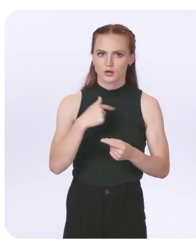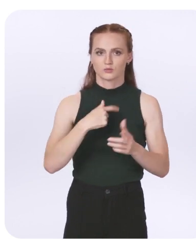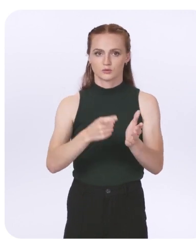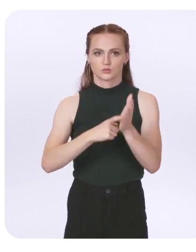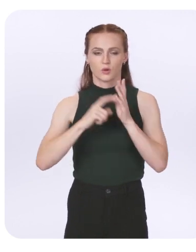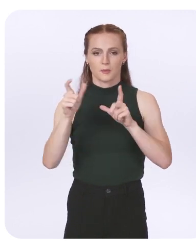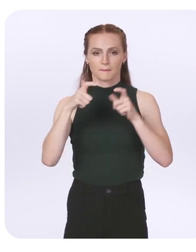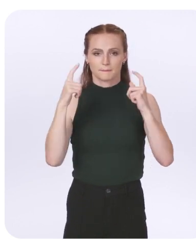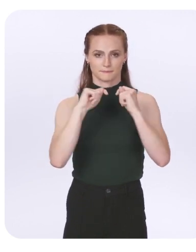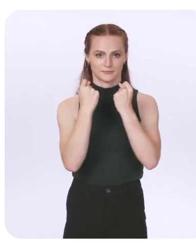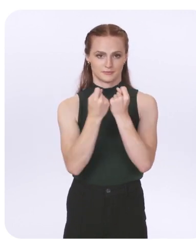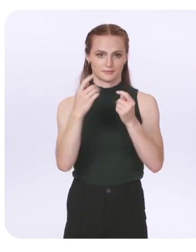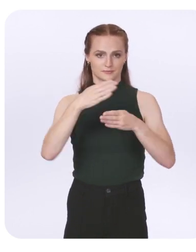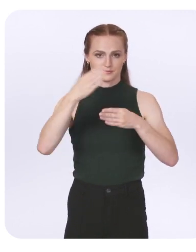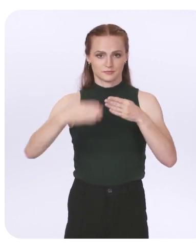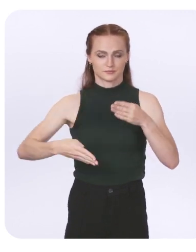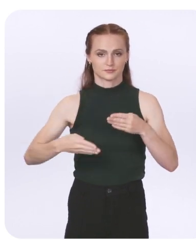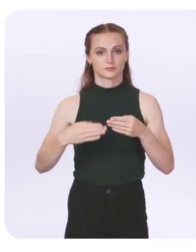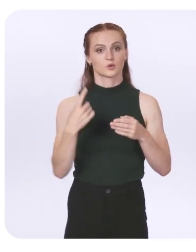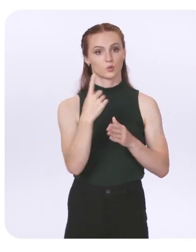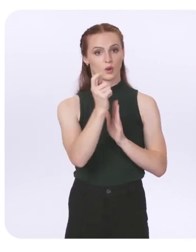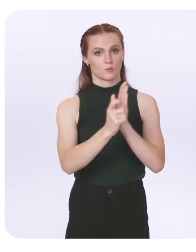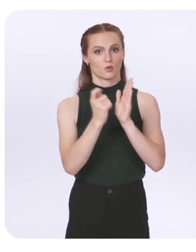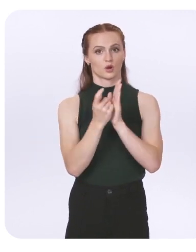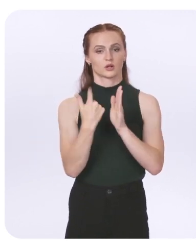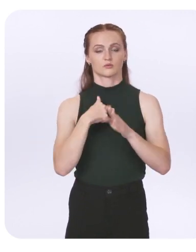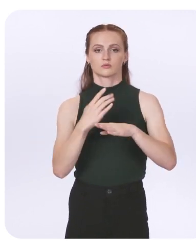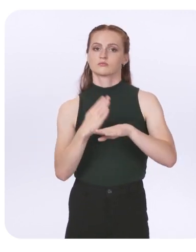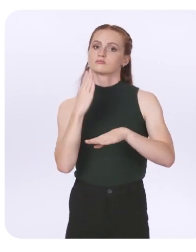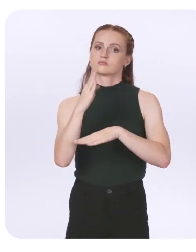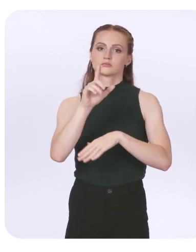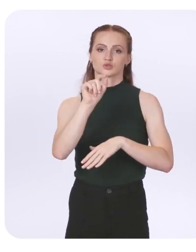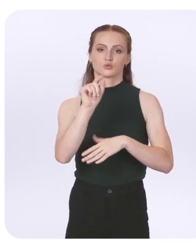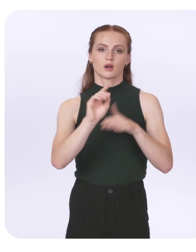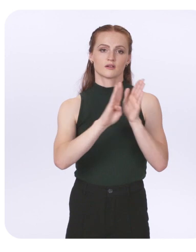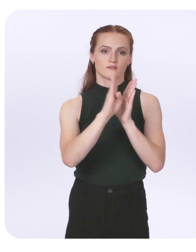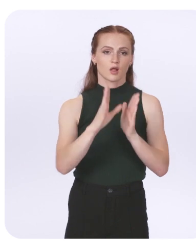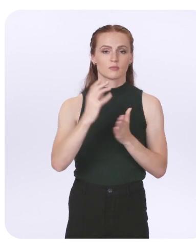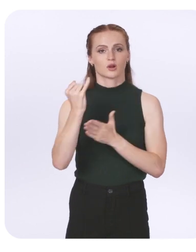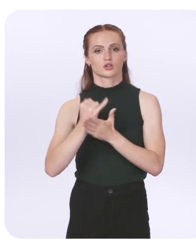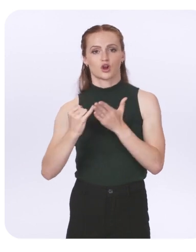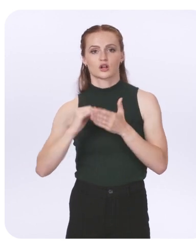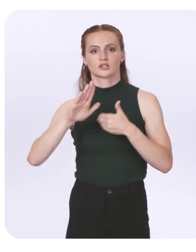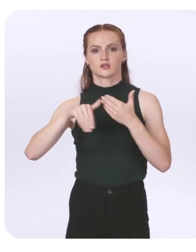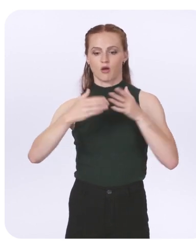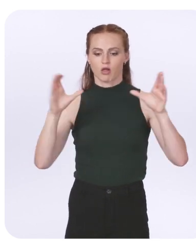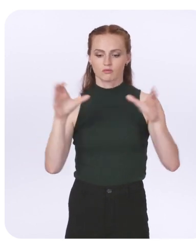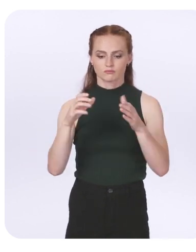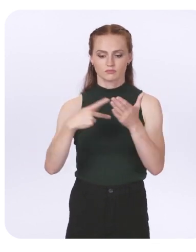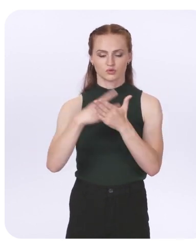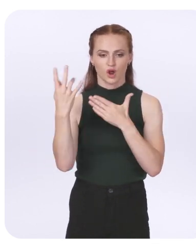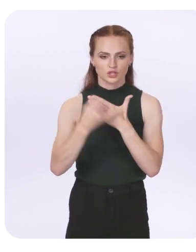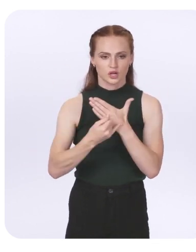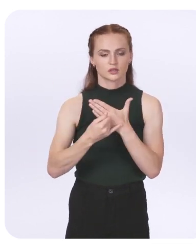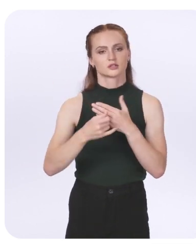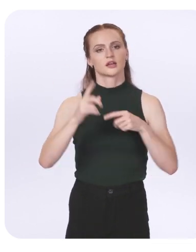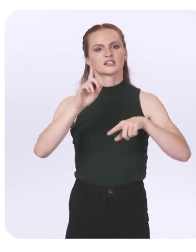One point we had more than 20 developers and artists working or on different features or bug fixes at the same time.